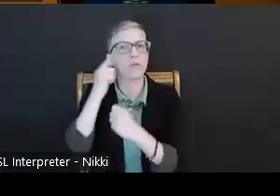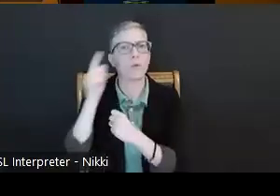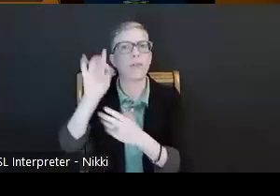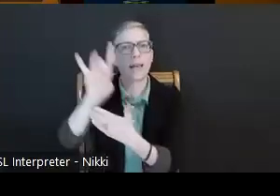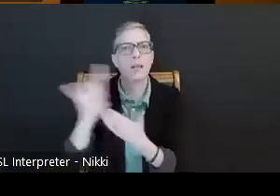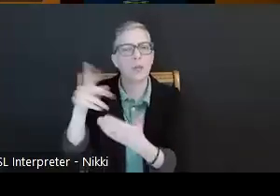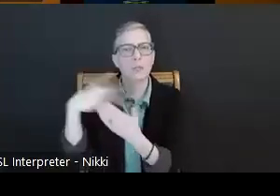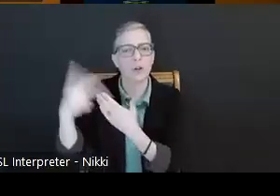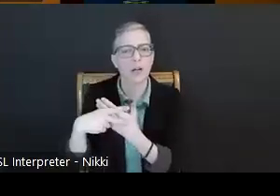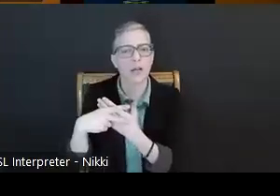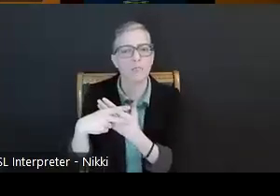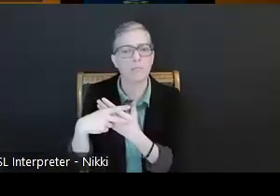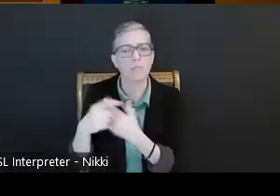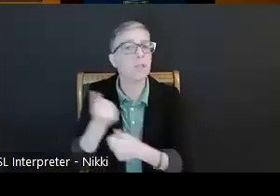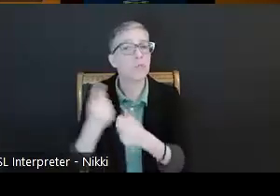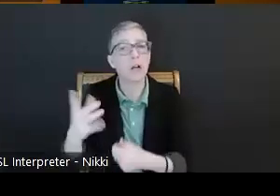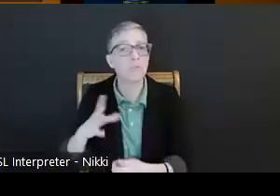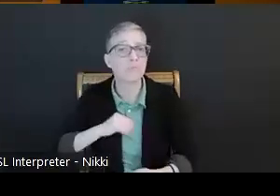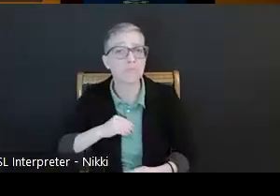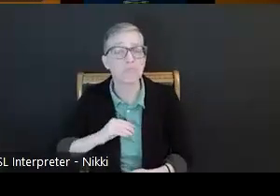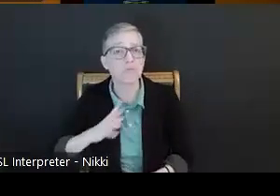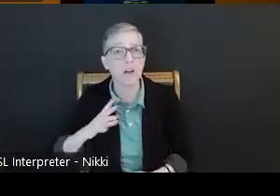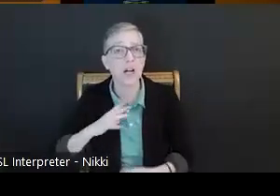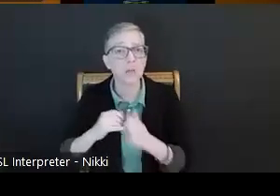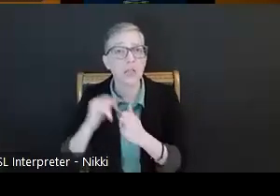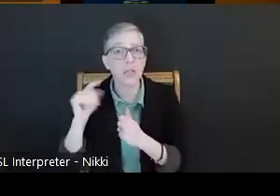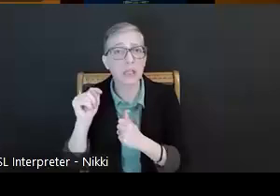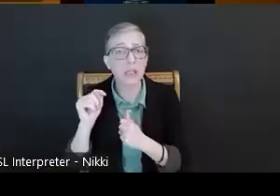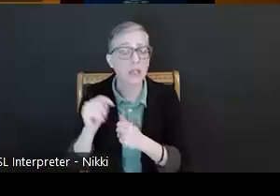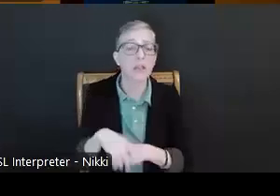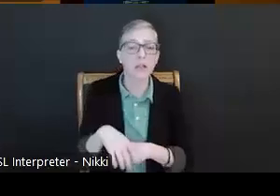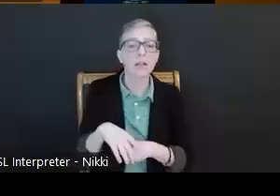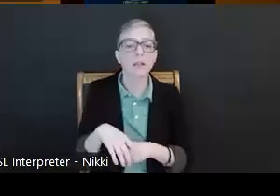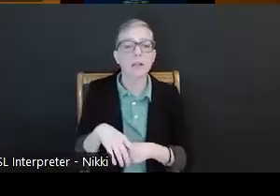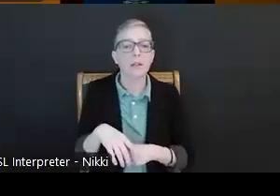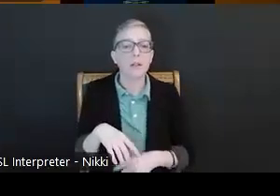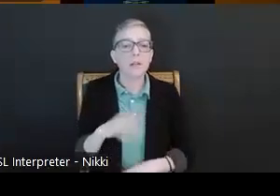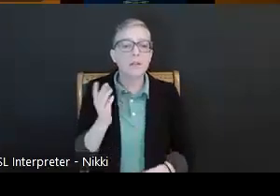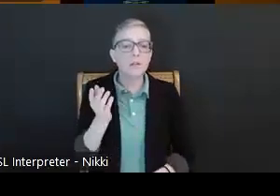quotes are up there but I did share some of just the general experiences that people had um and